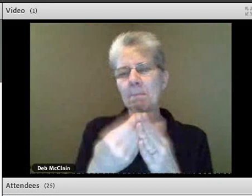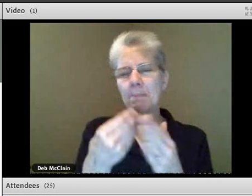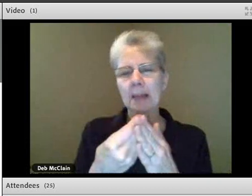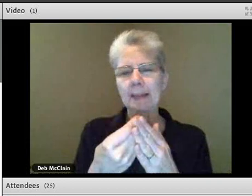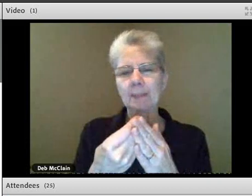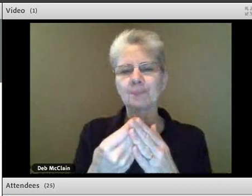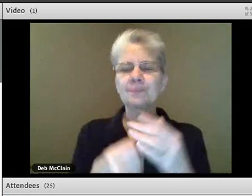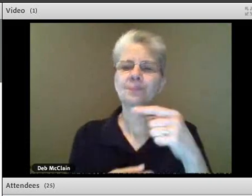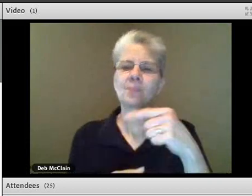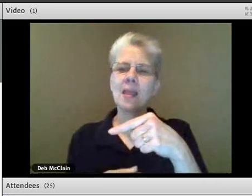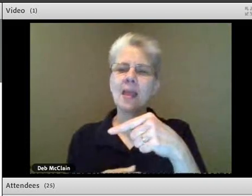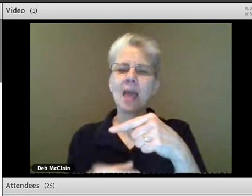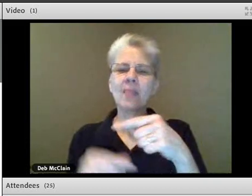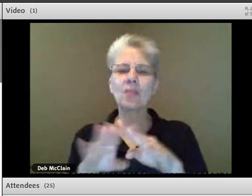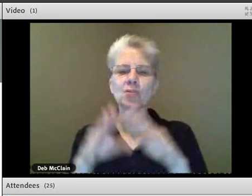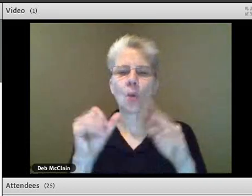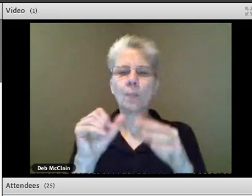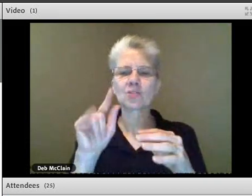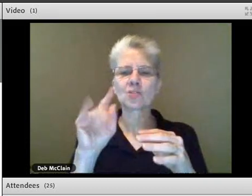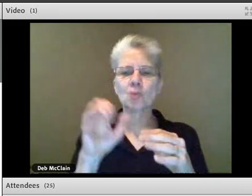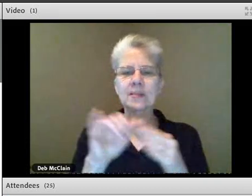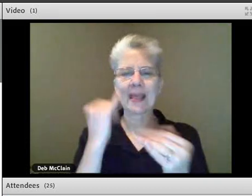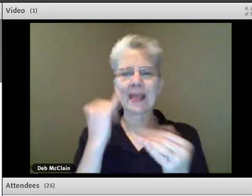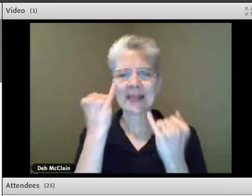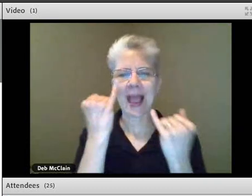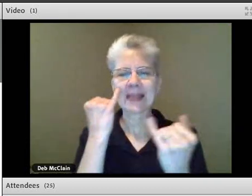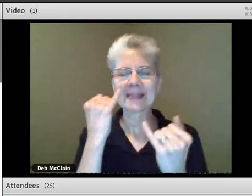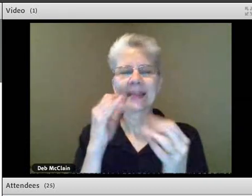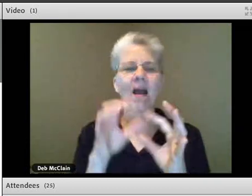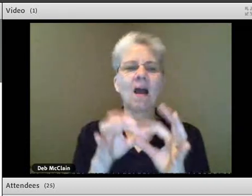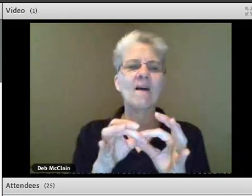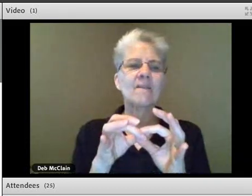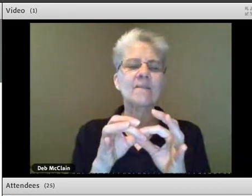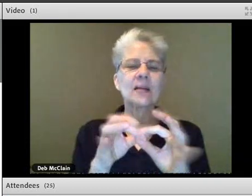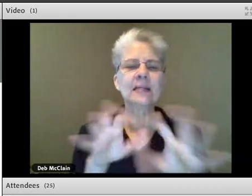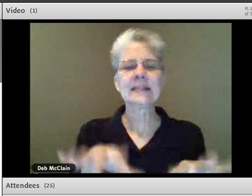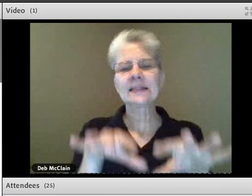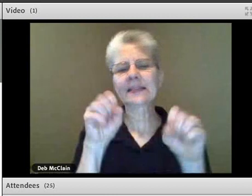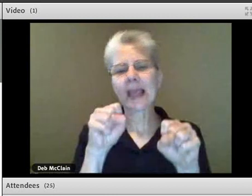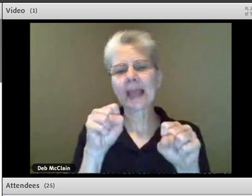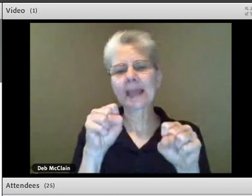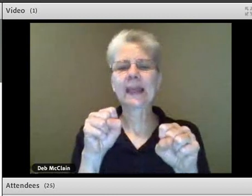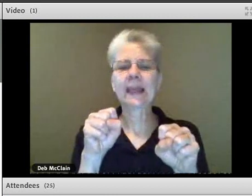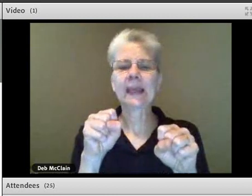And then there's open-source, and that's the idea of taking publicly available code